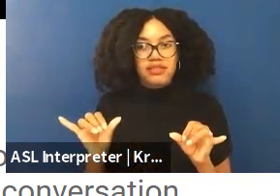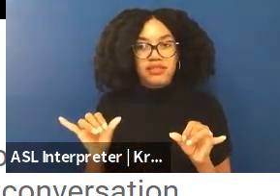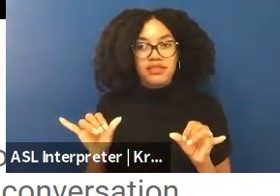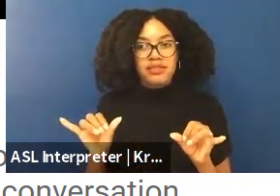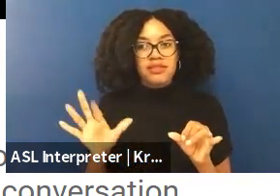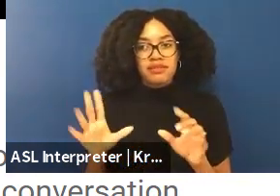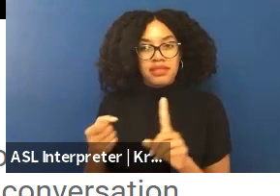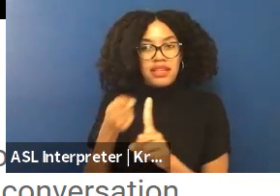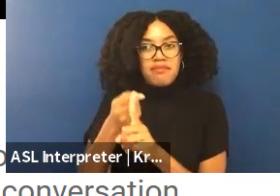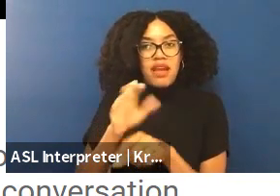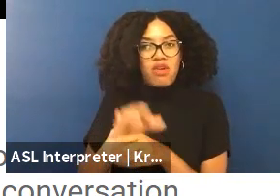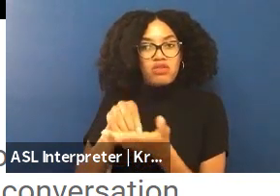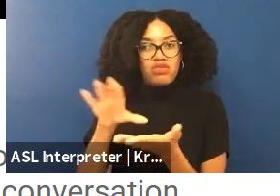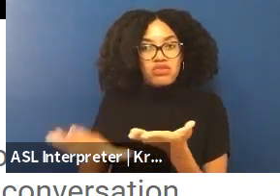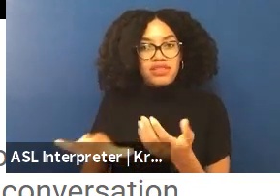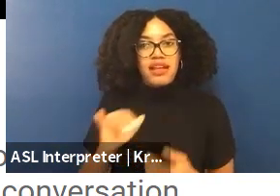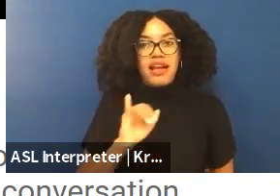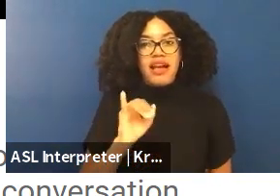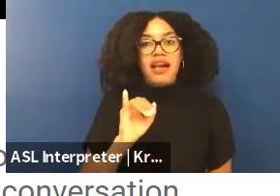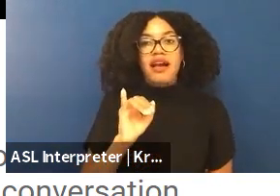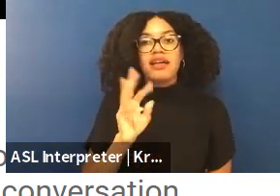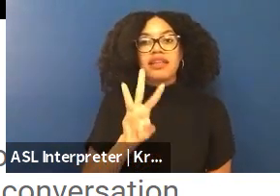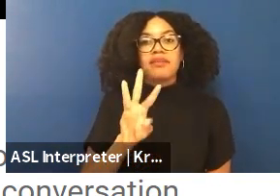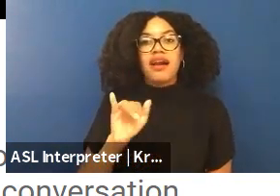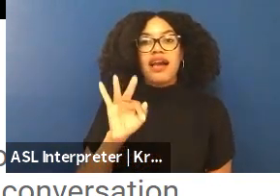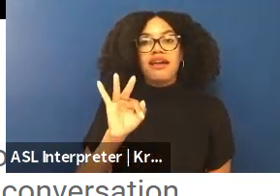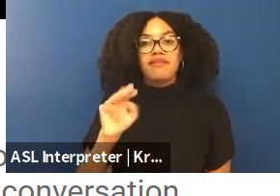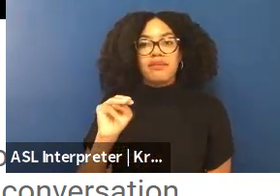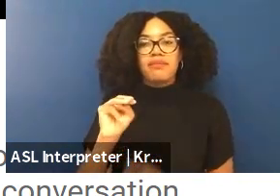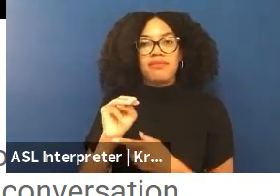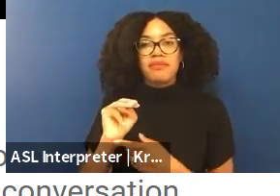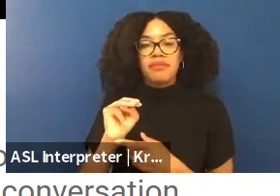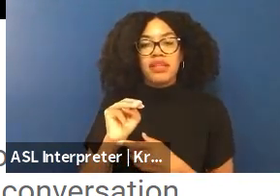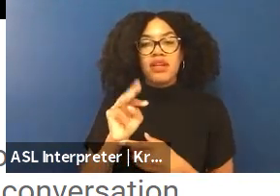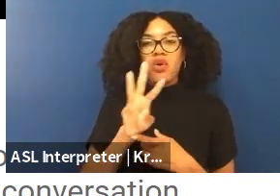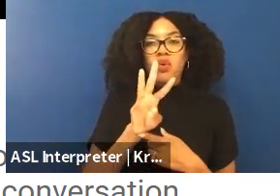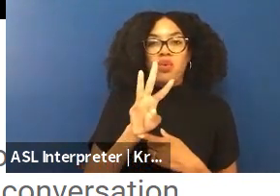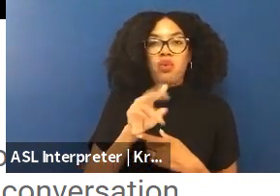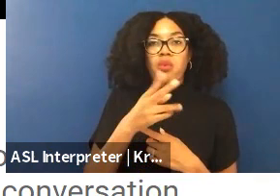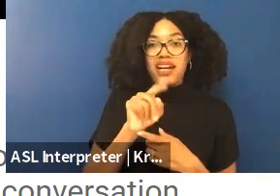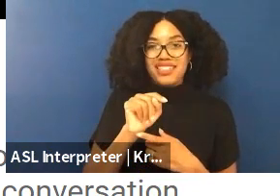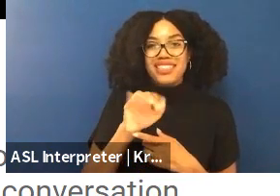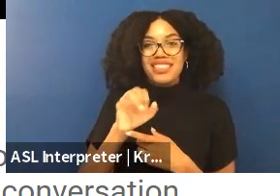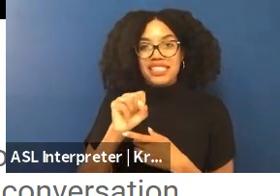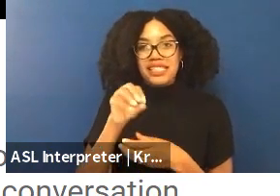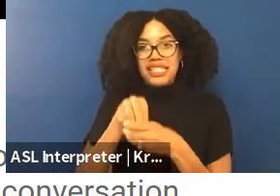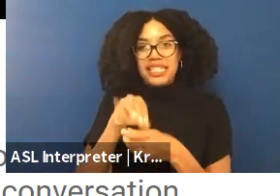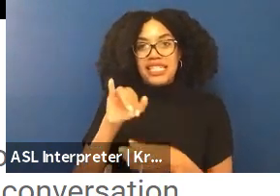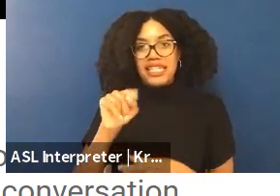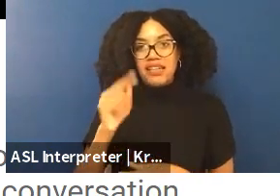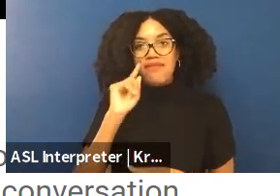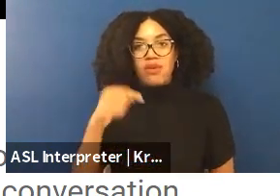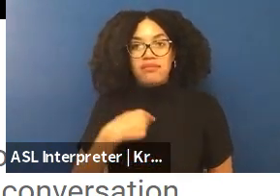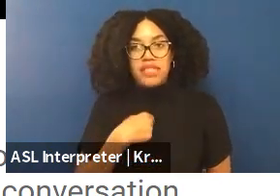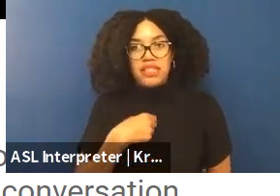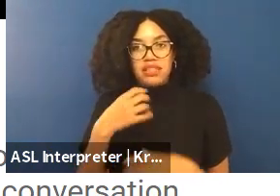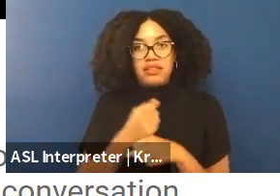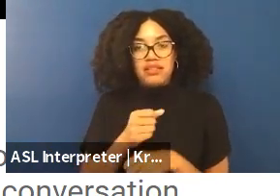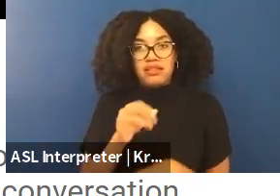what's in it for me? And so you want to think about: if you're asking faculty to help